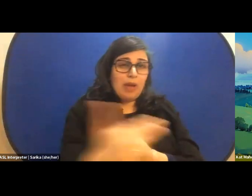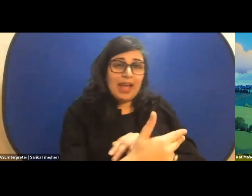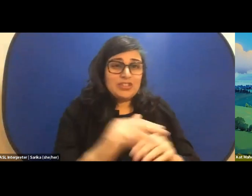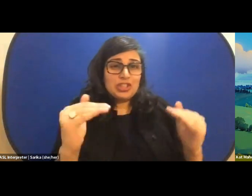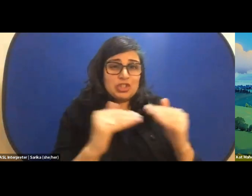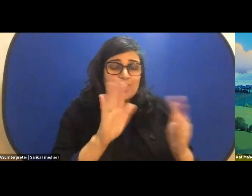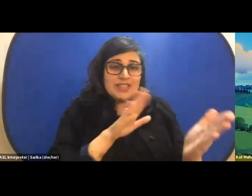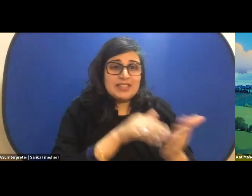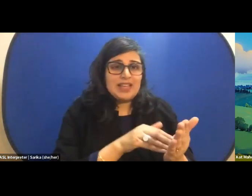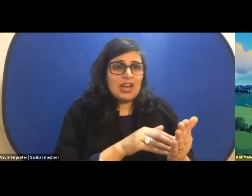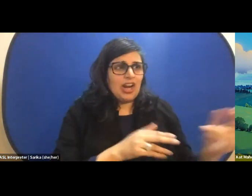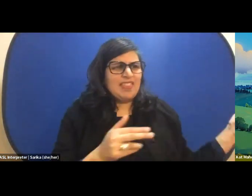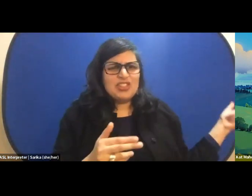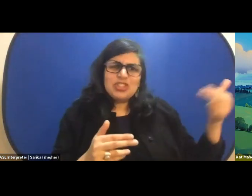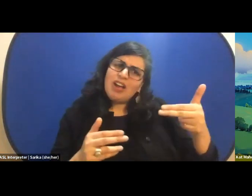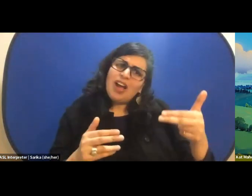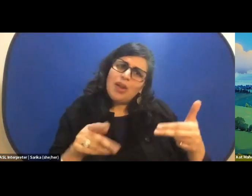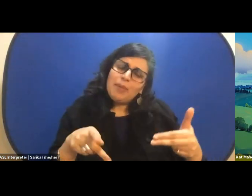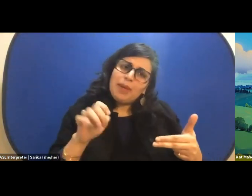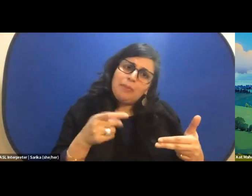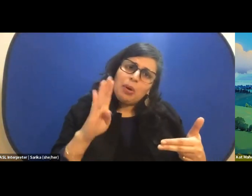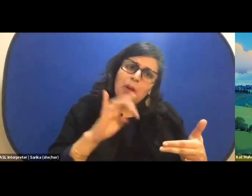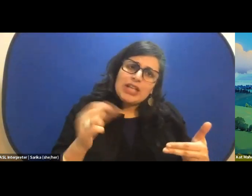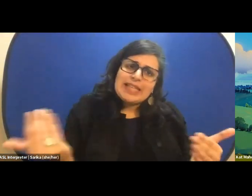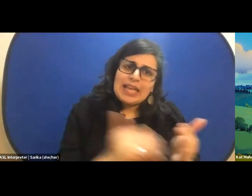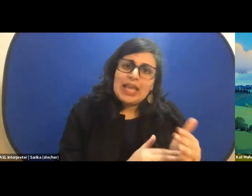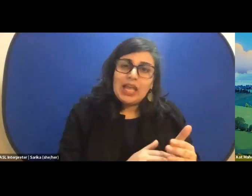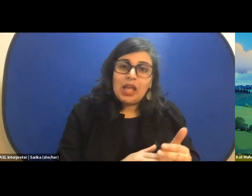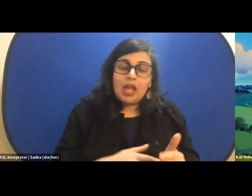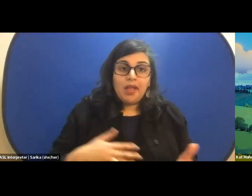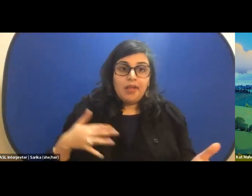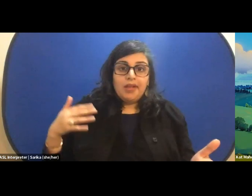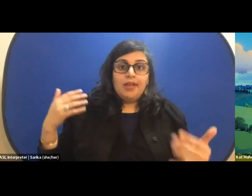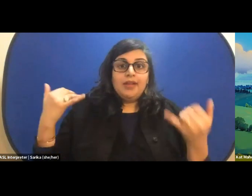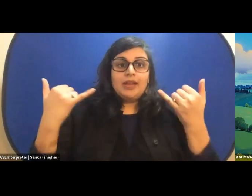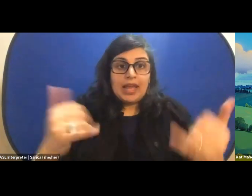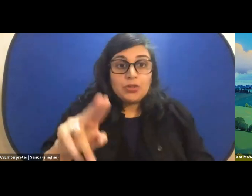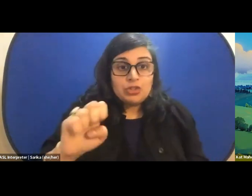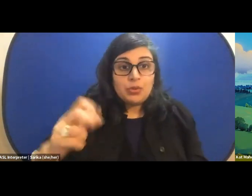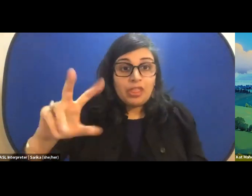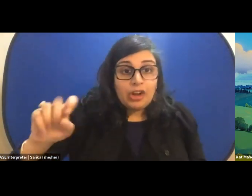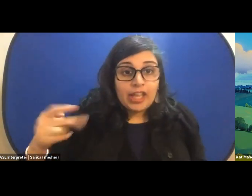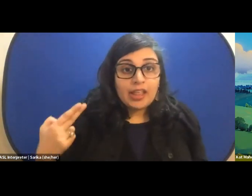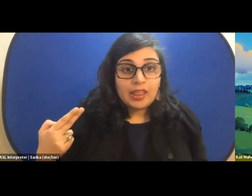be cut off by police cars only to be turned back and get shot at again with pepper balls and smoke